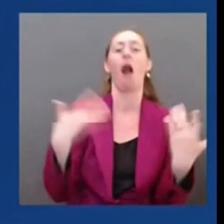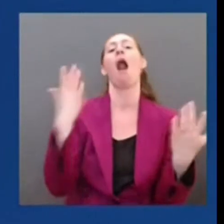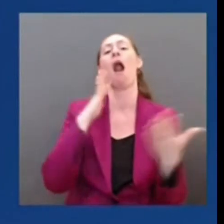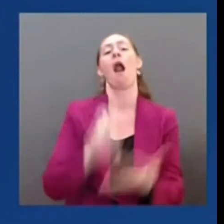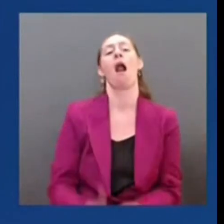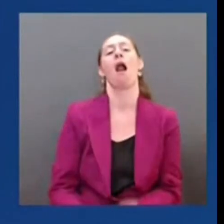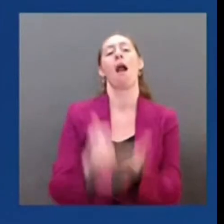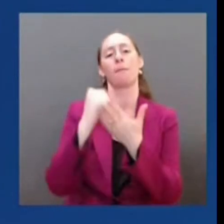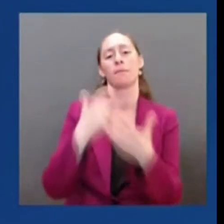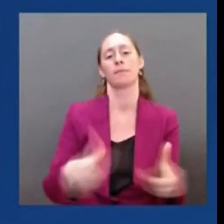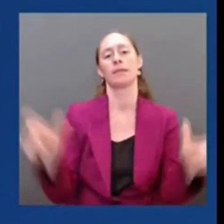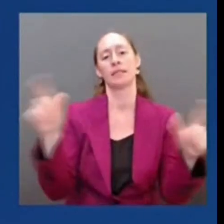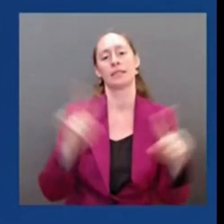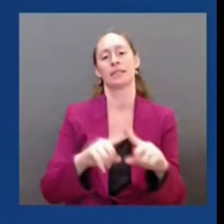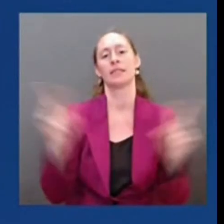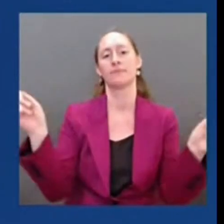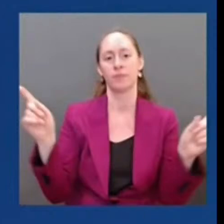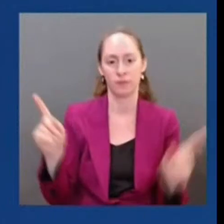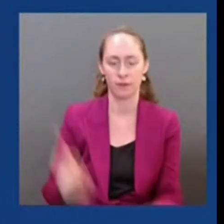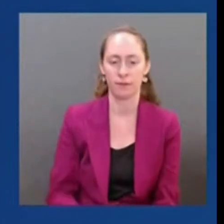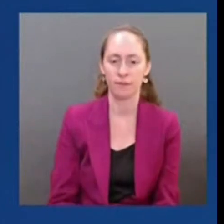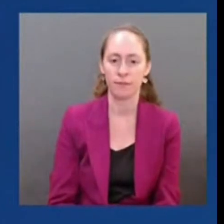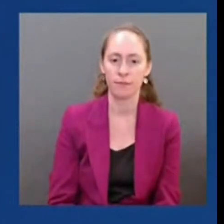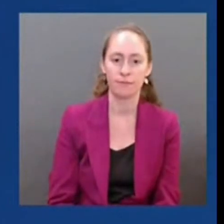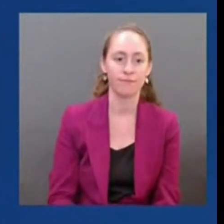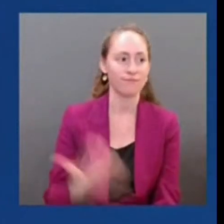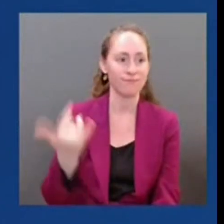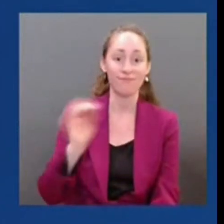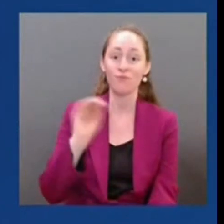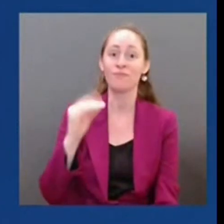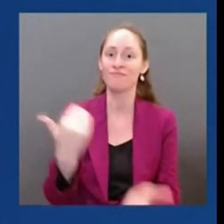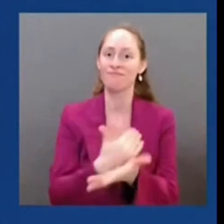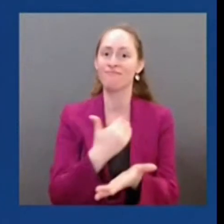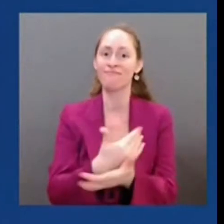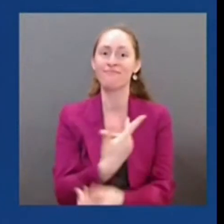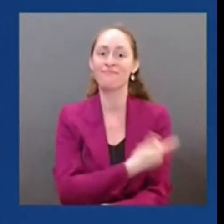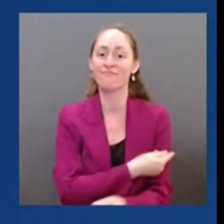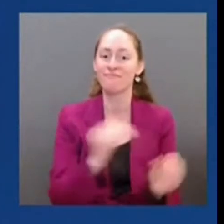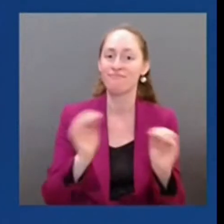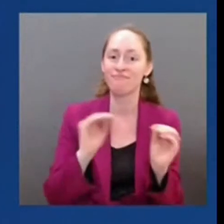GENERATION OF VACCINES? THAT WILL MAKE A BIG DIFFERENCE.